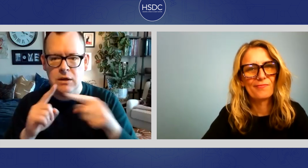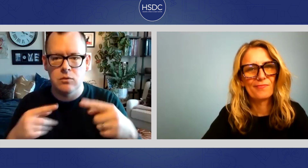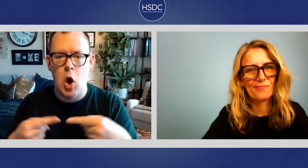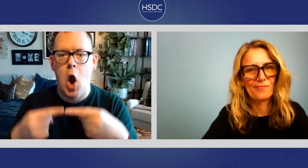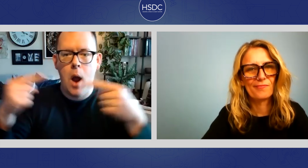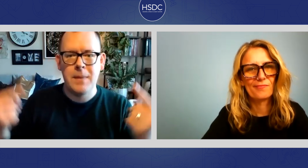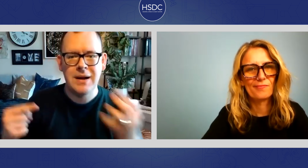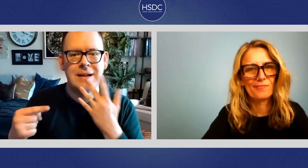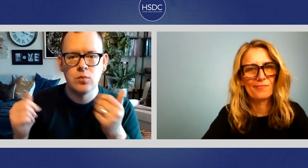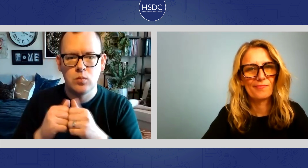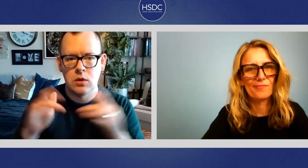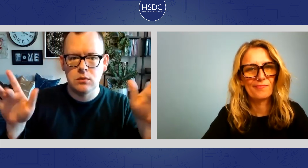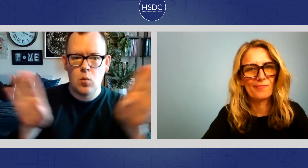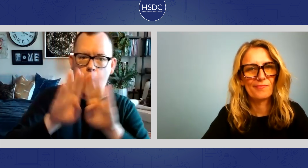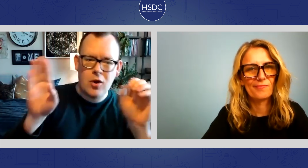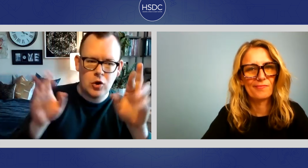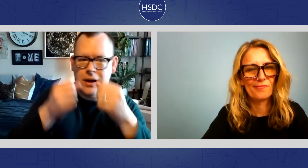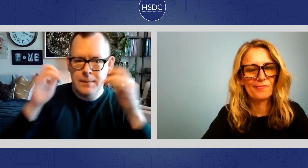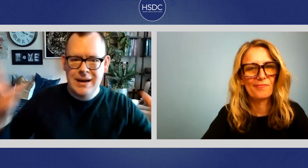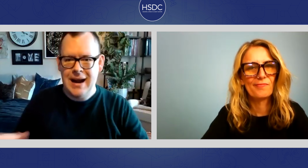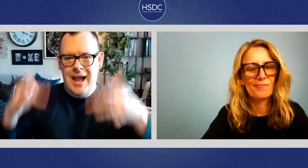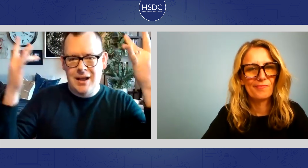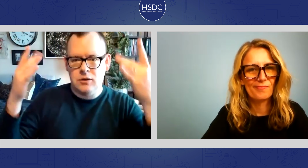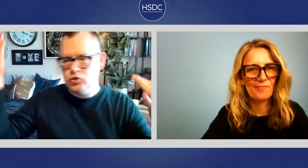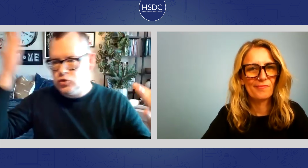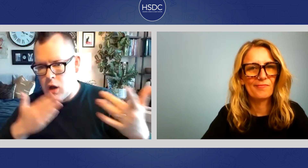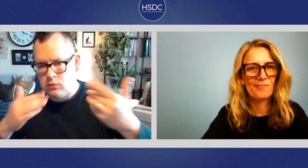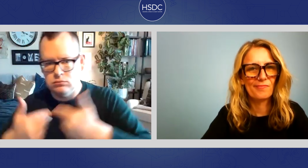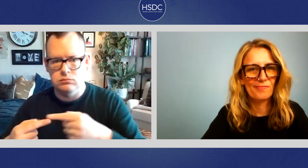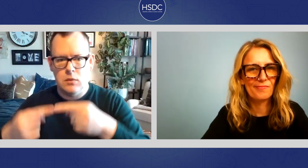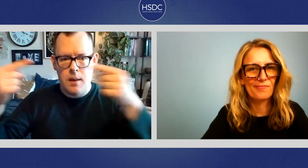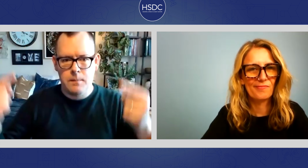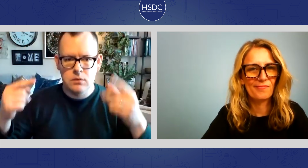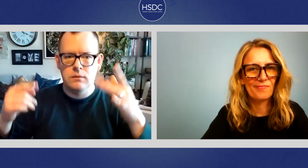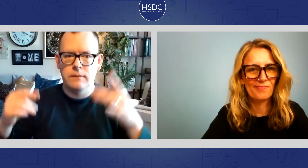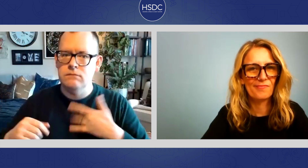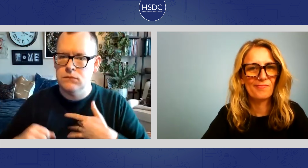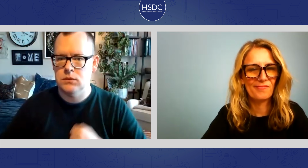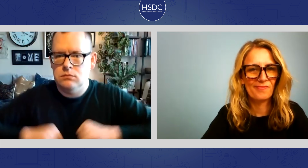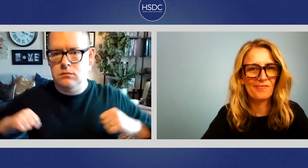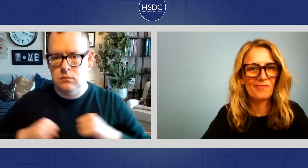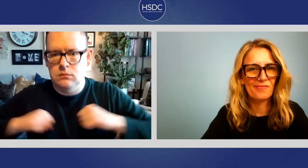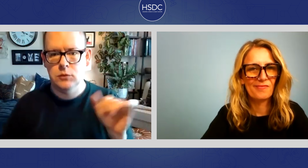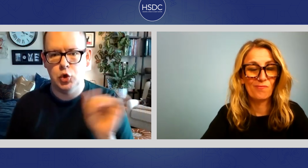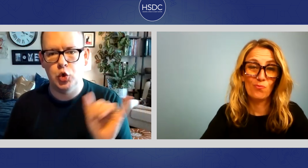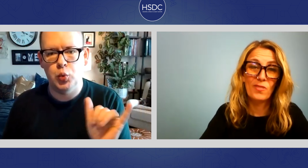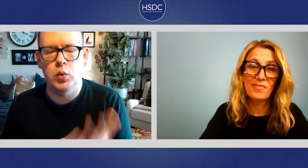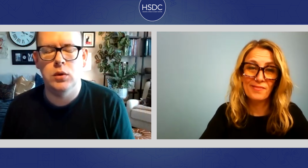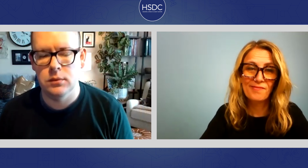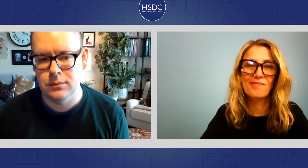then you also want a contrasting color to make it feel airy and feel roomy.